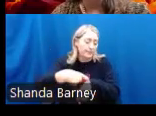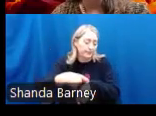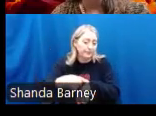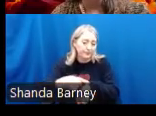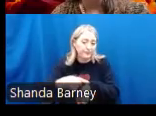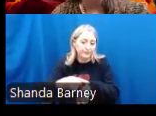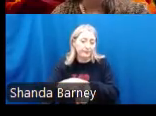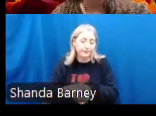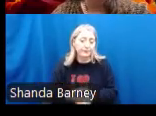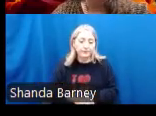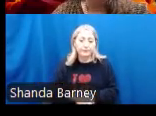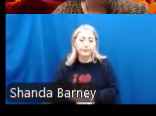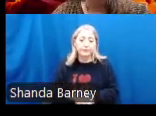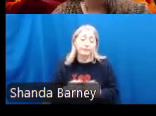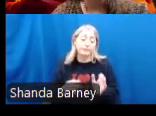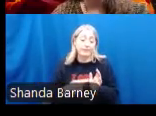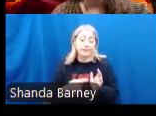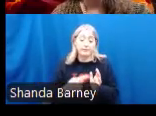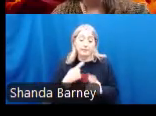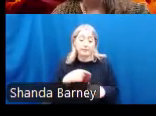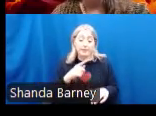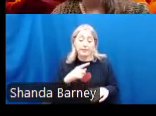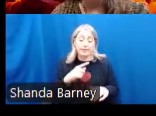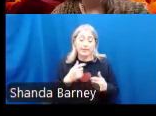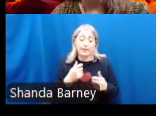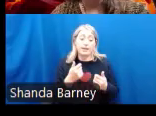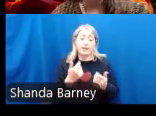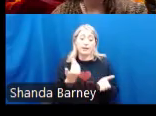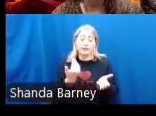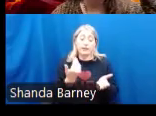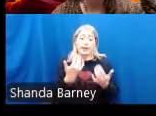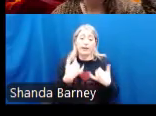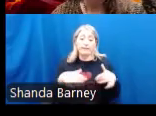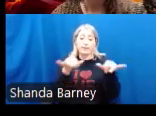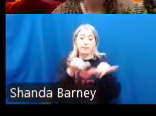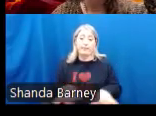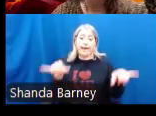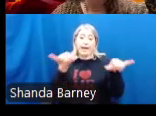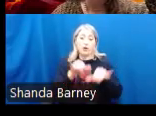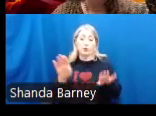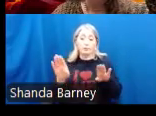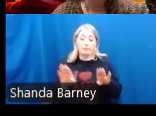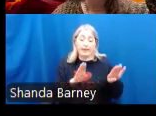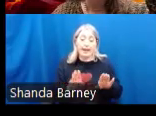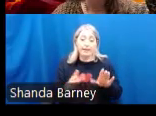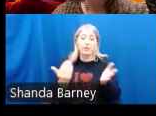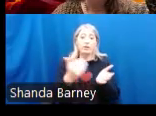to see her, or we start to see the repeated patterns over time and realize they're not as functional as you thought they